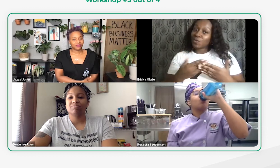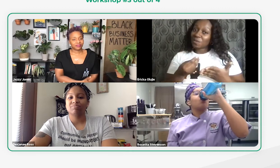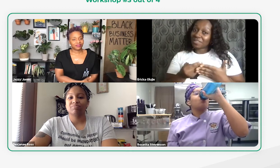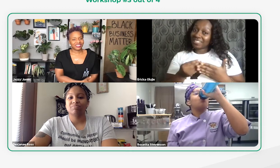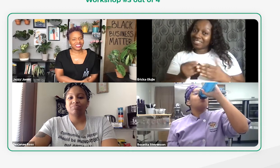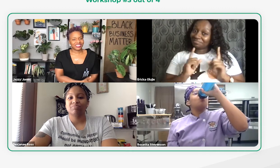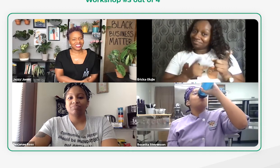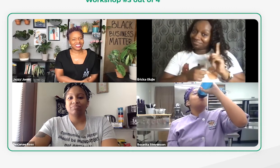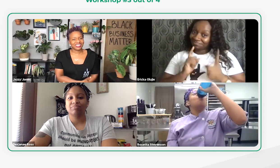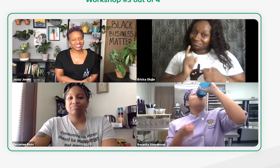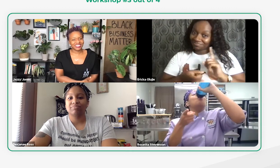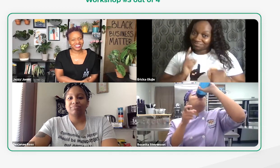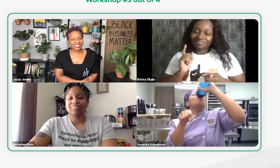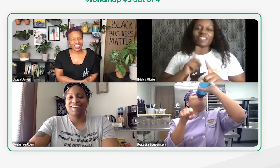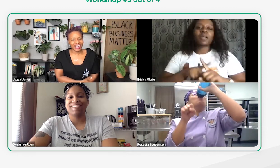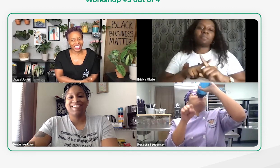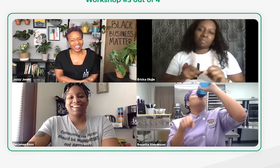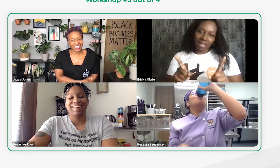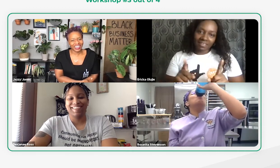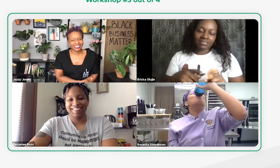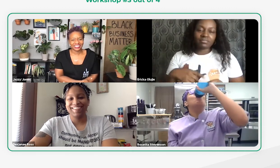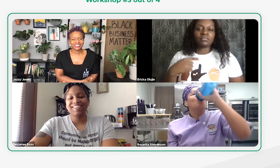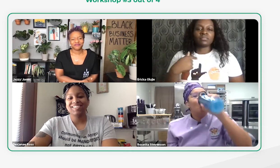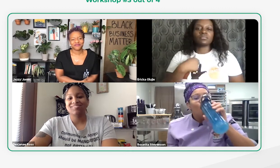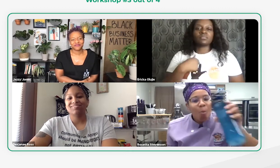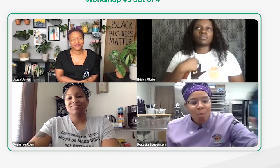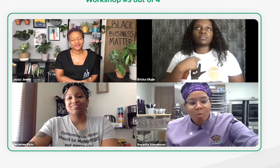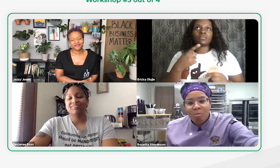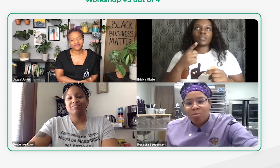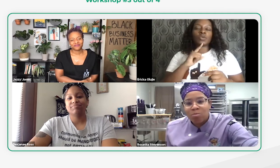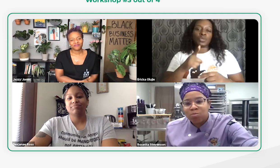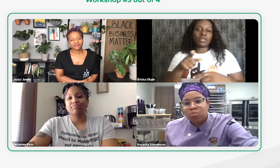That 10,000, well that's quite a bit of money. What would I do with that?